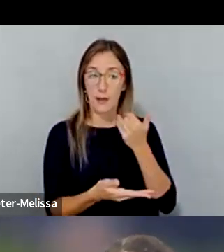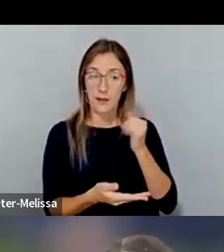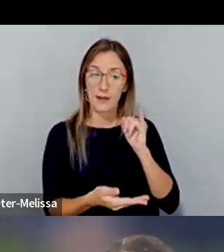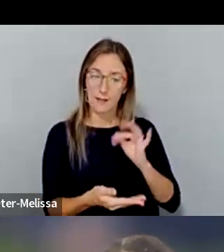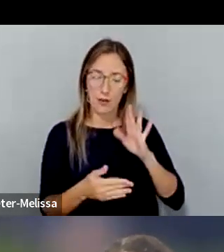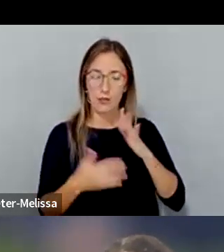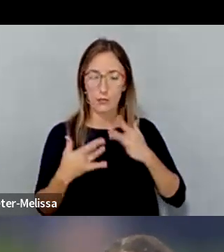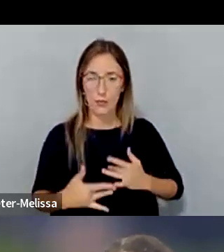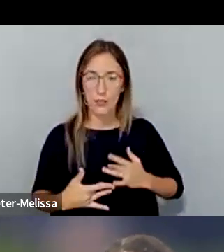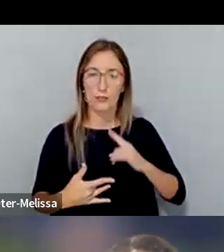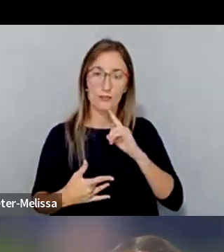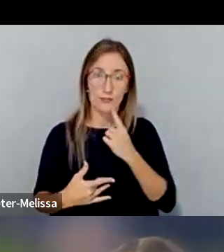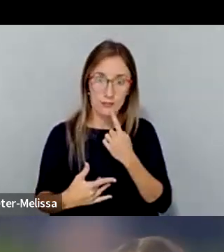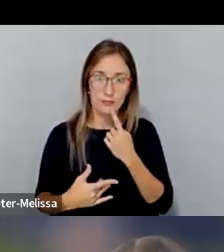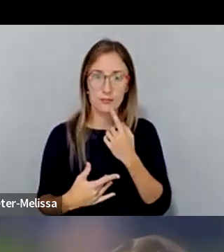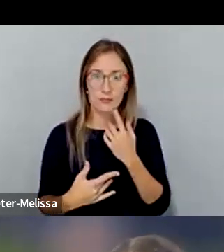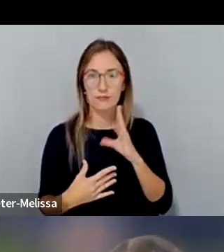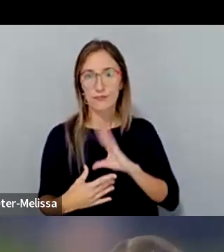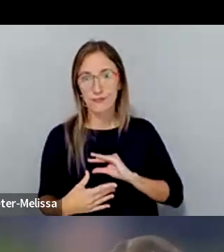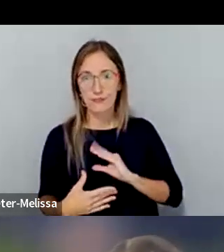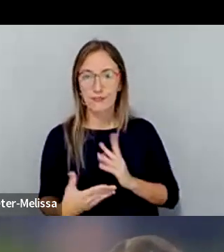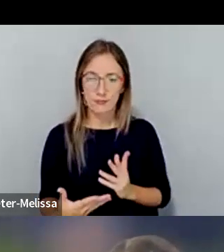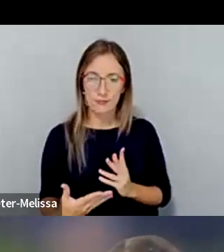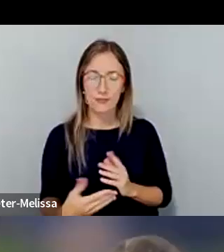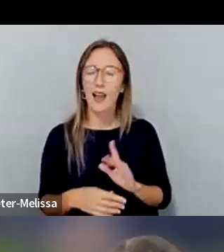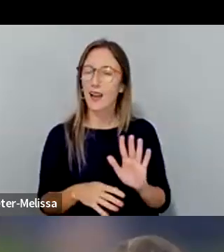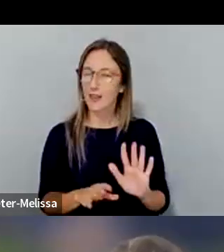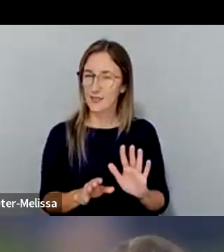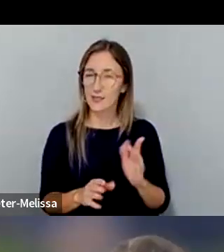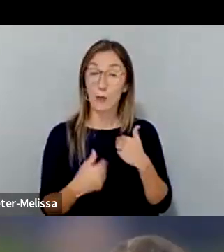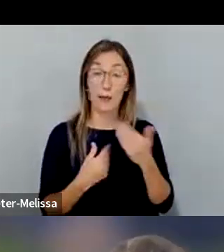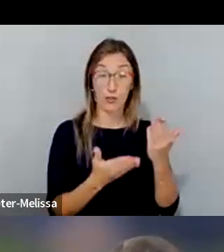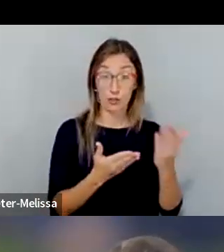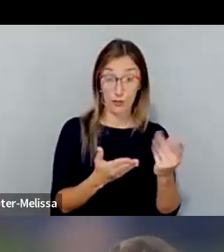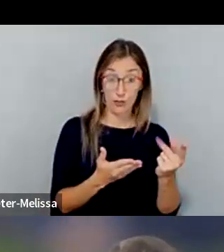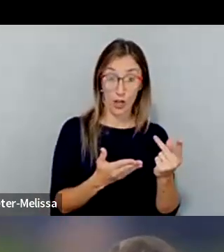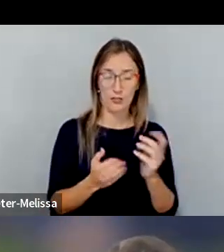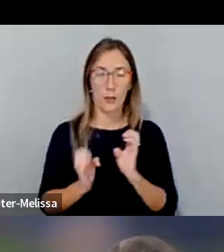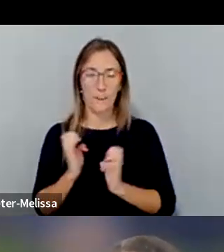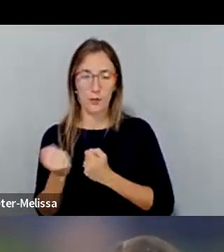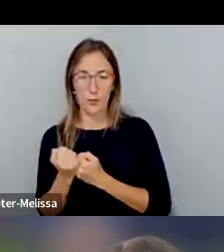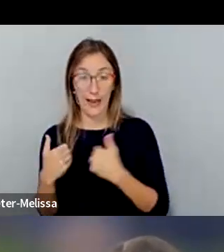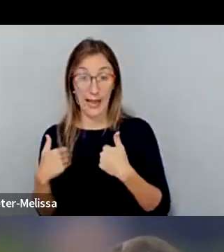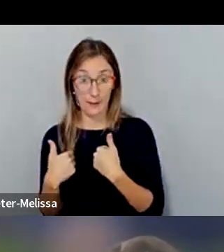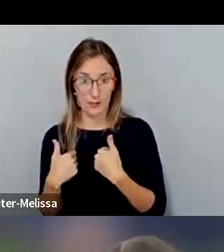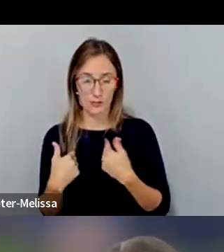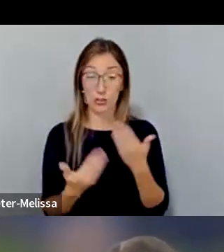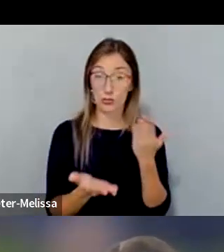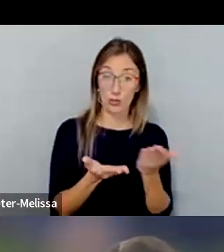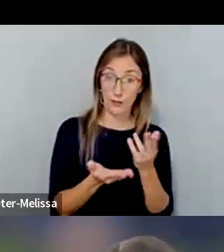Thank you, Andy. Rosa has a dog named Kirby who helps her identify sounds and public and helps her feel better when her